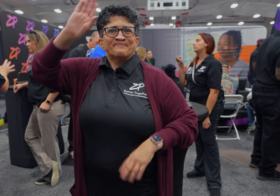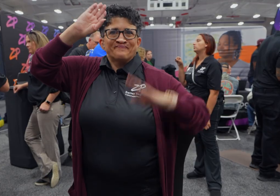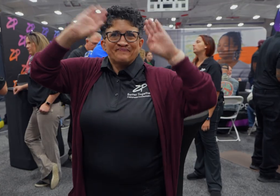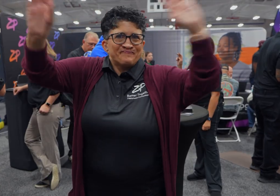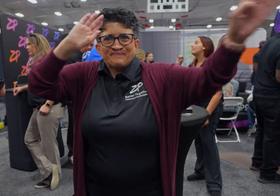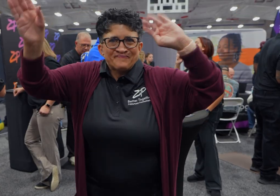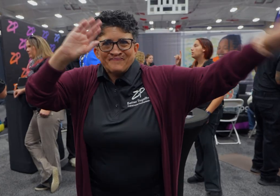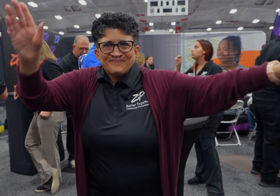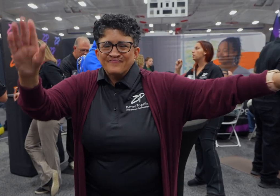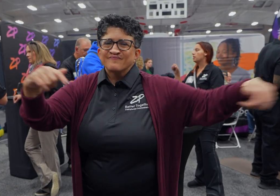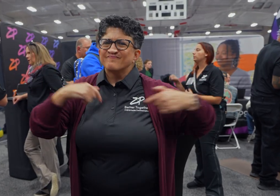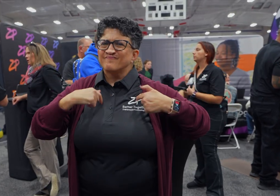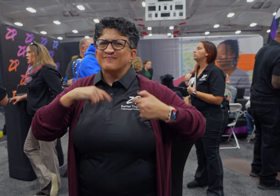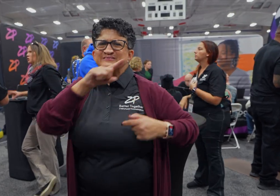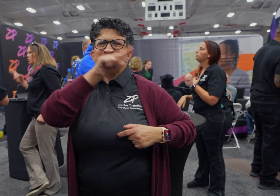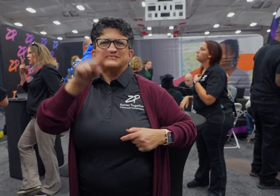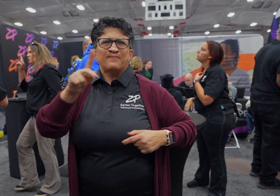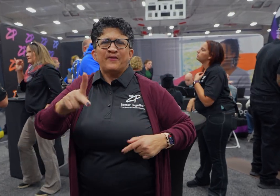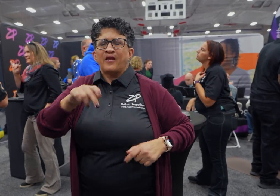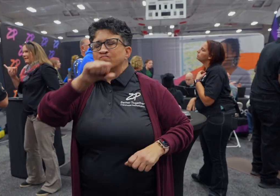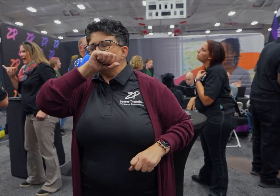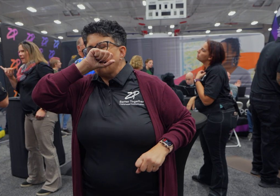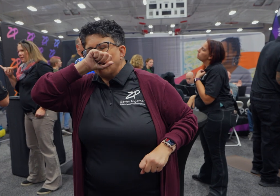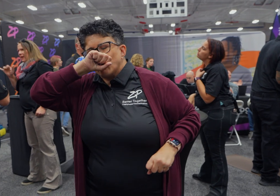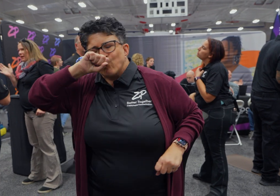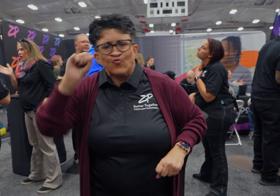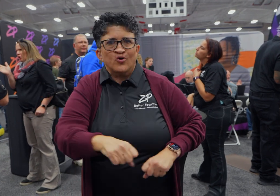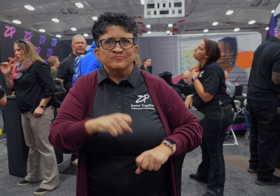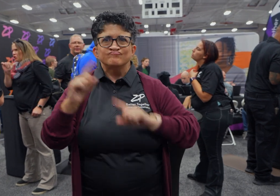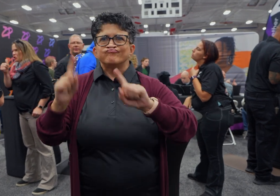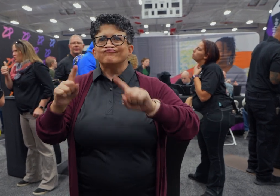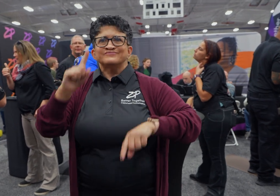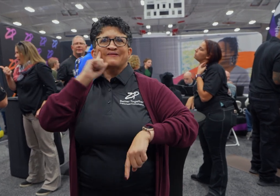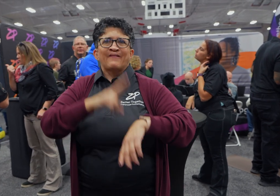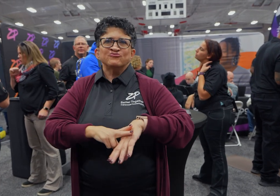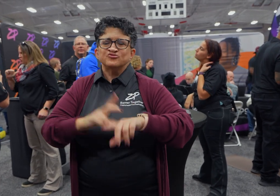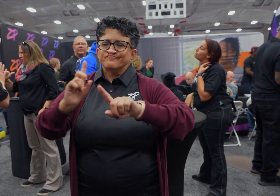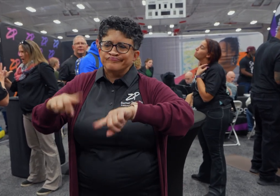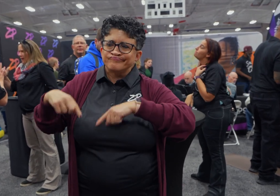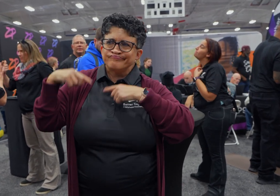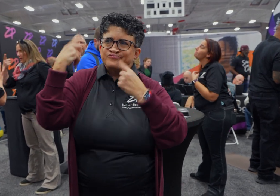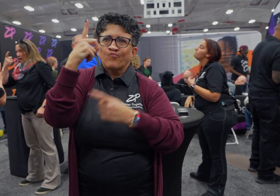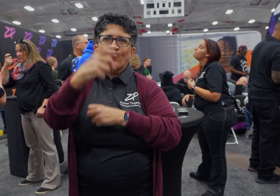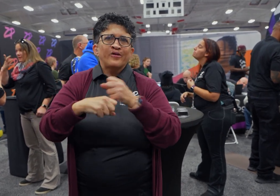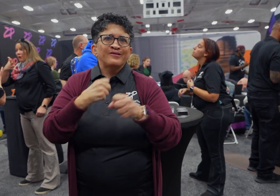Hi! As a representative for ZP, I've absolutely loved coming to the DeafNation Expo this year.